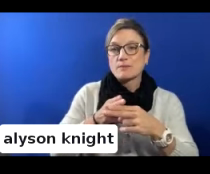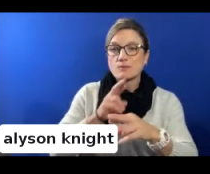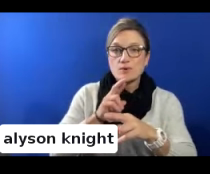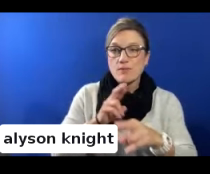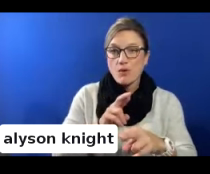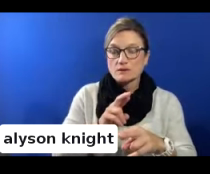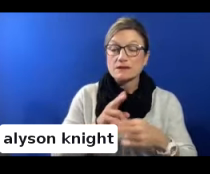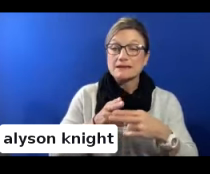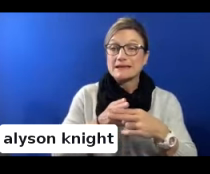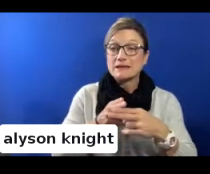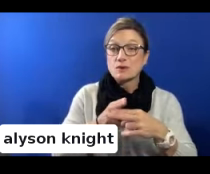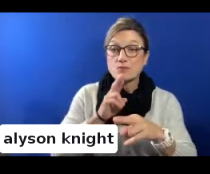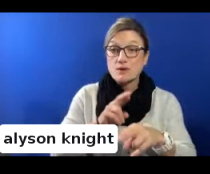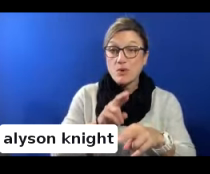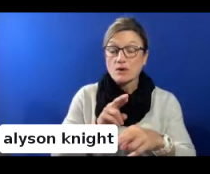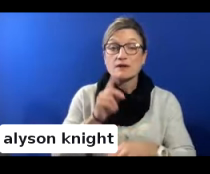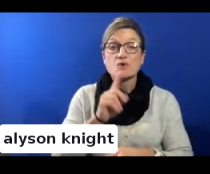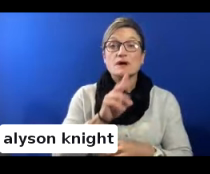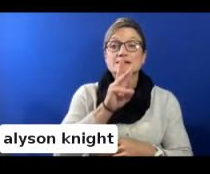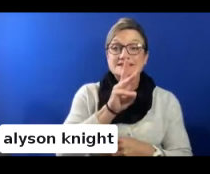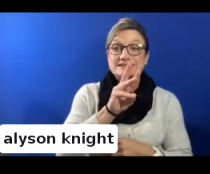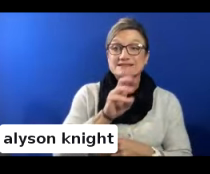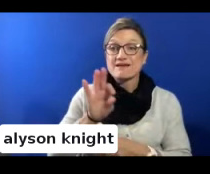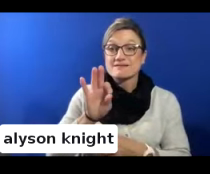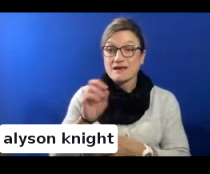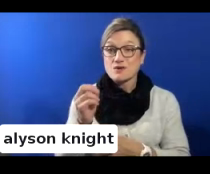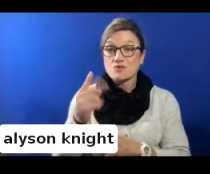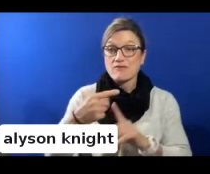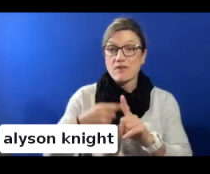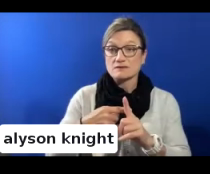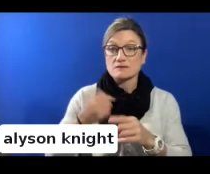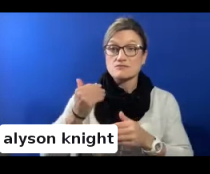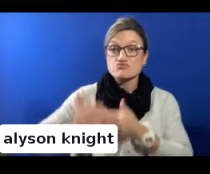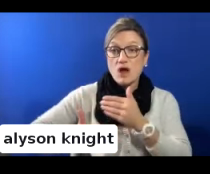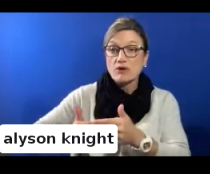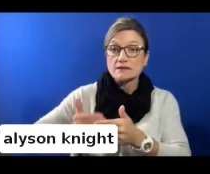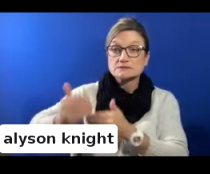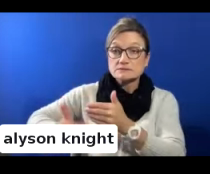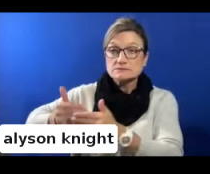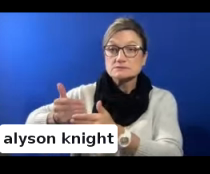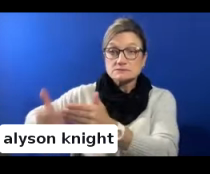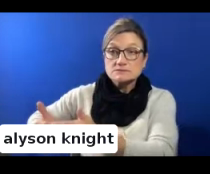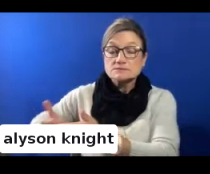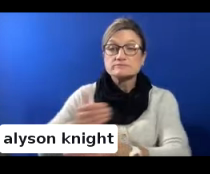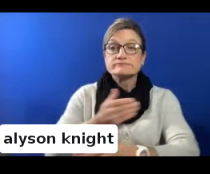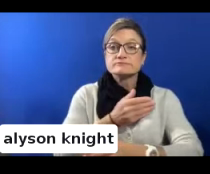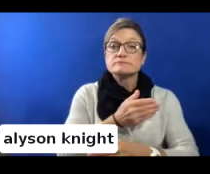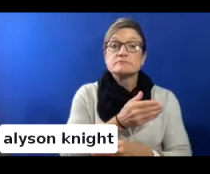The interim reporting is for 6, 9, and 12-month progress. This is a similar email to the previous one, except we've